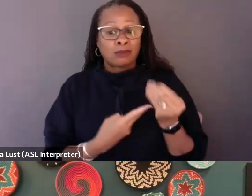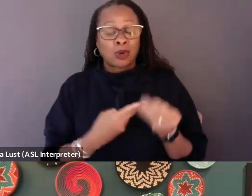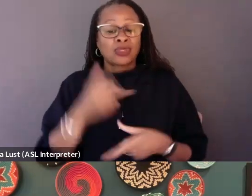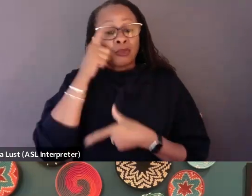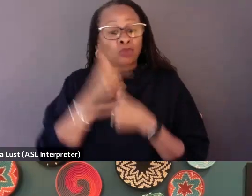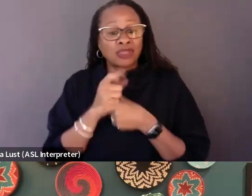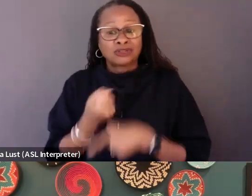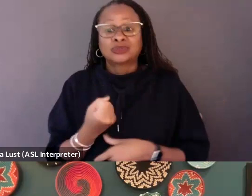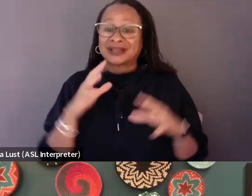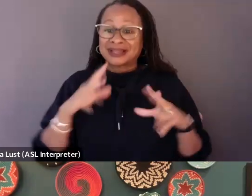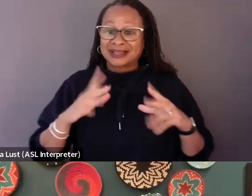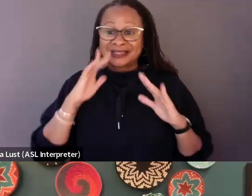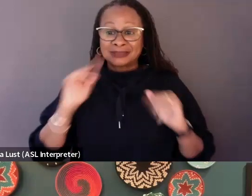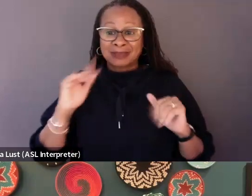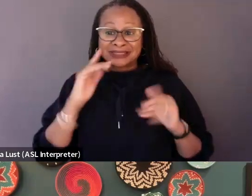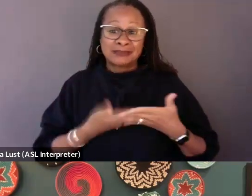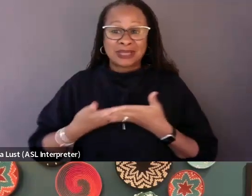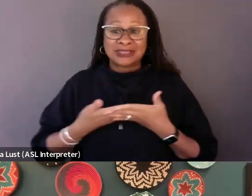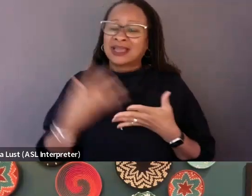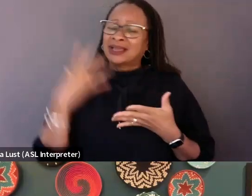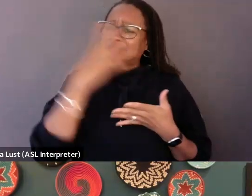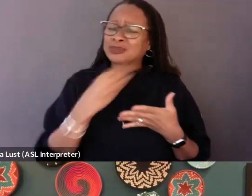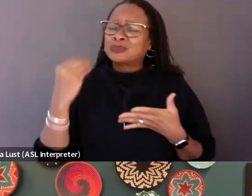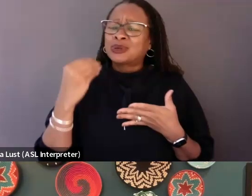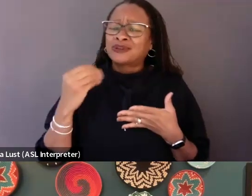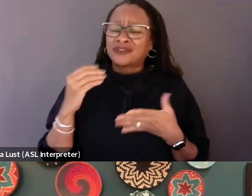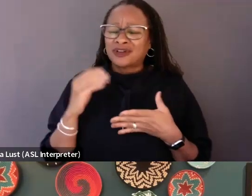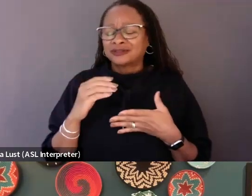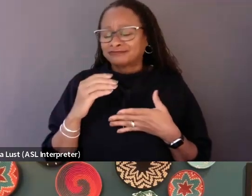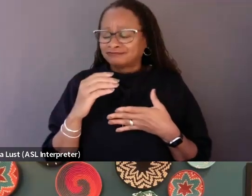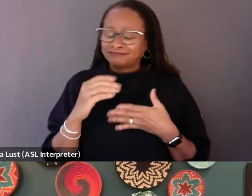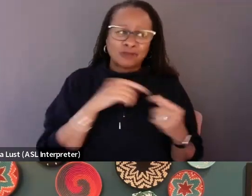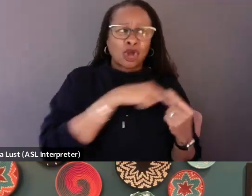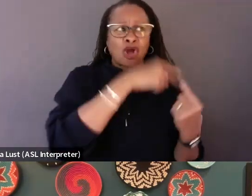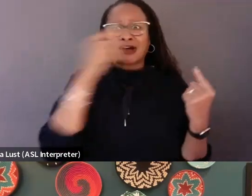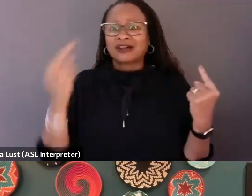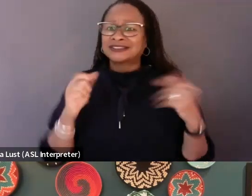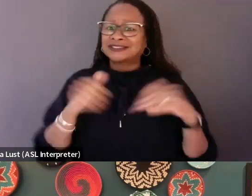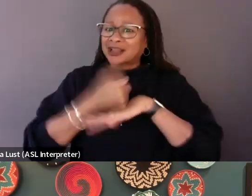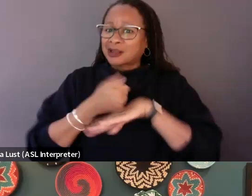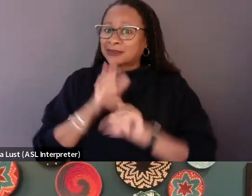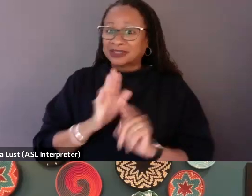And it was this beautiful kind of arc that formed itself, which was that our film was starting